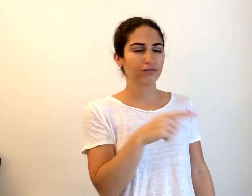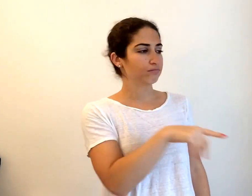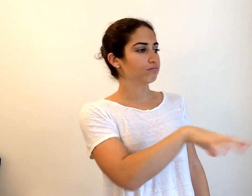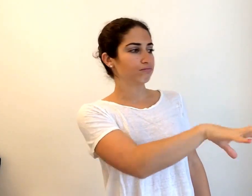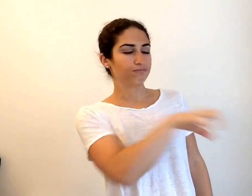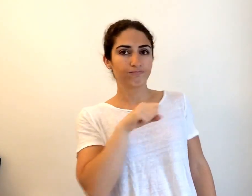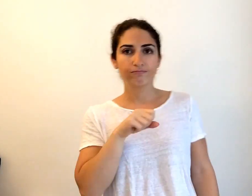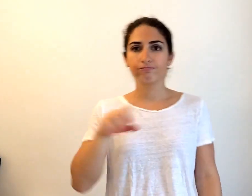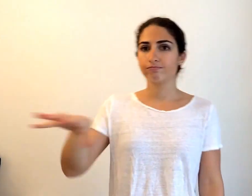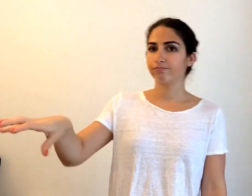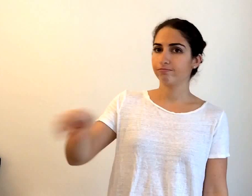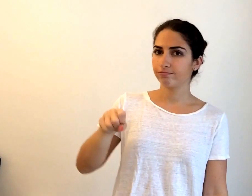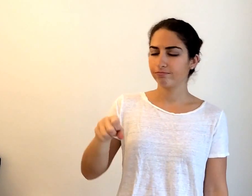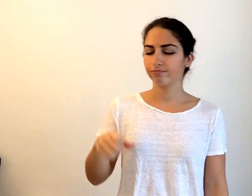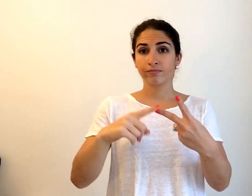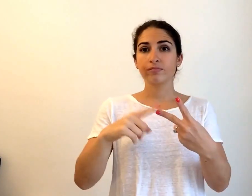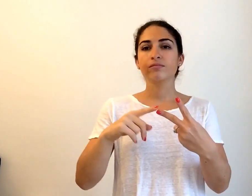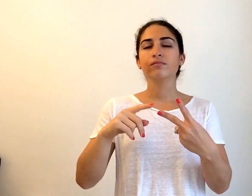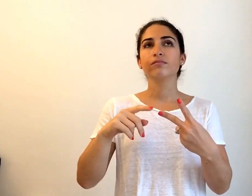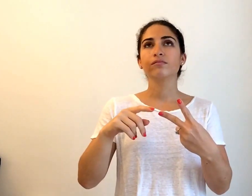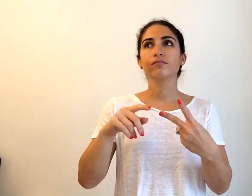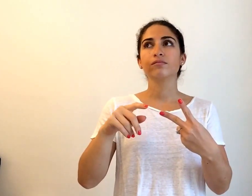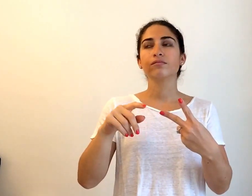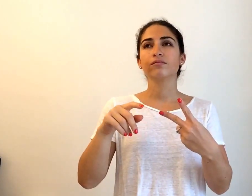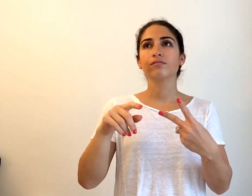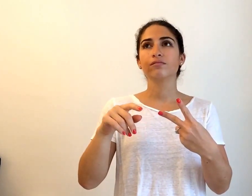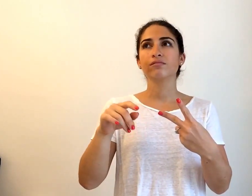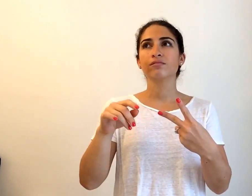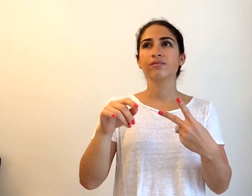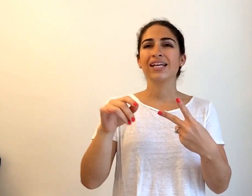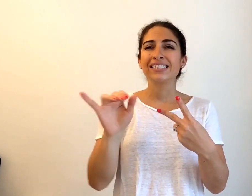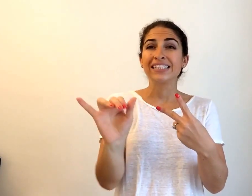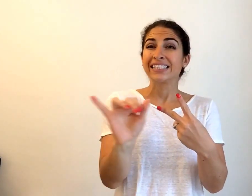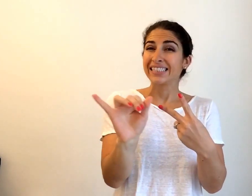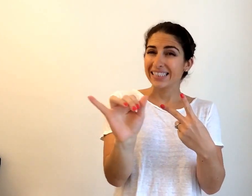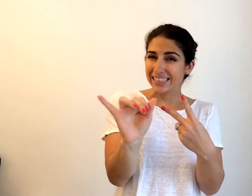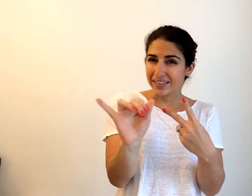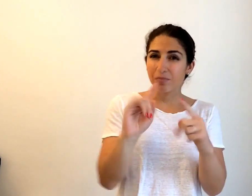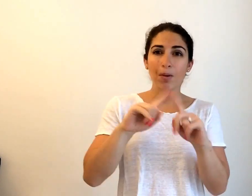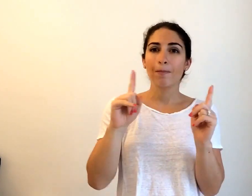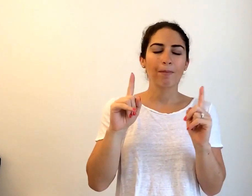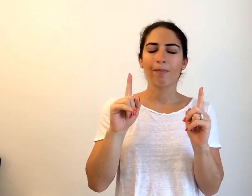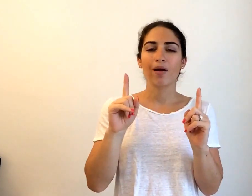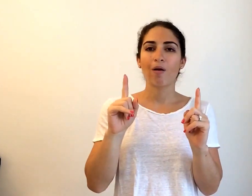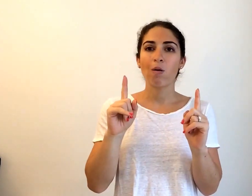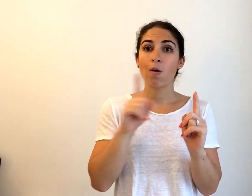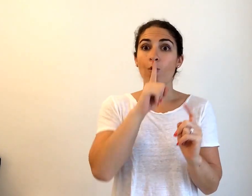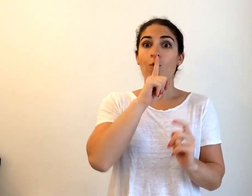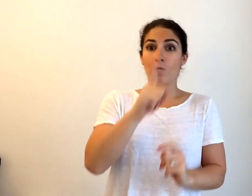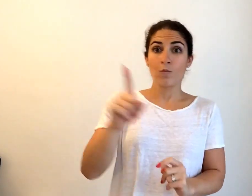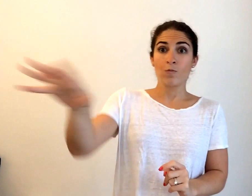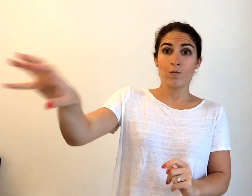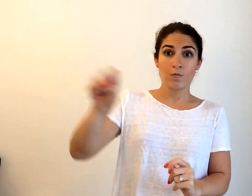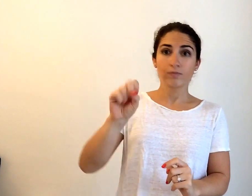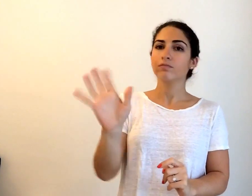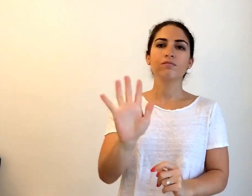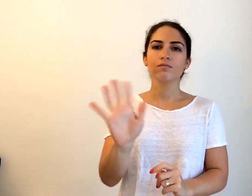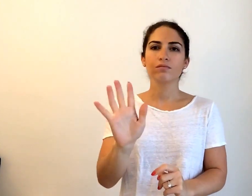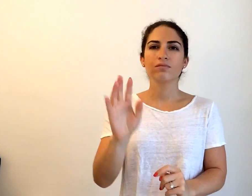show where it came from. Number two is similar, but you're not